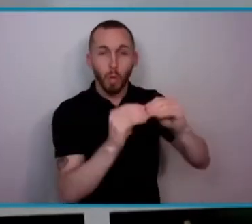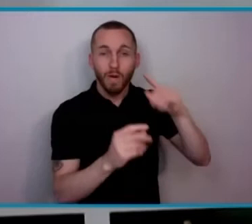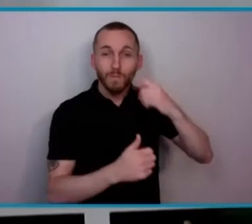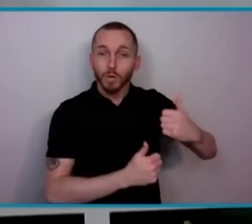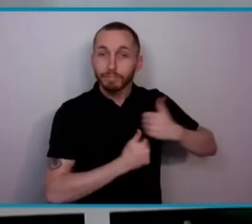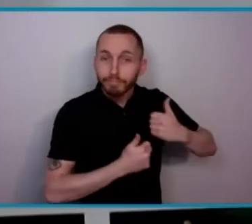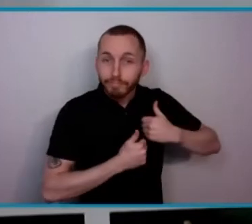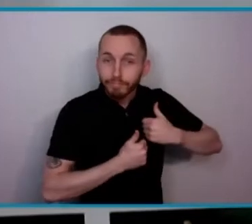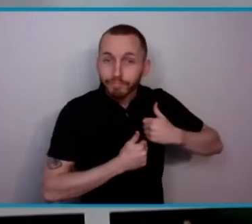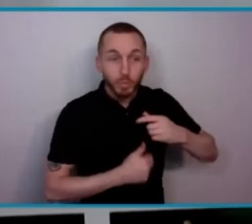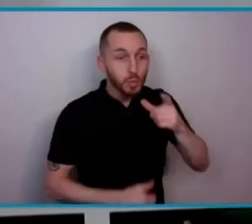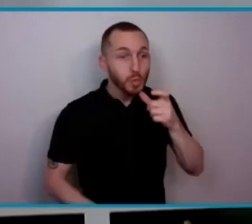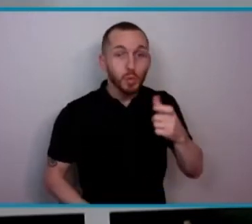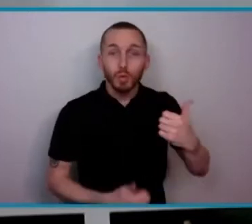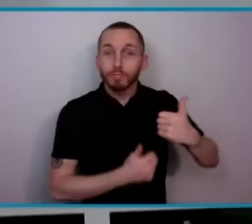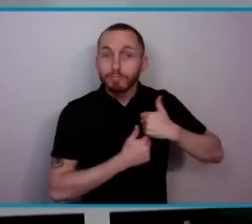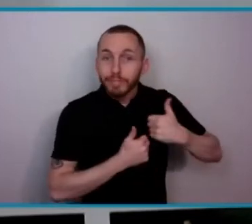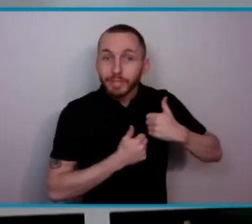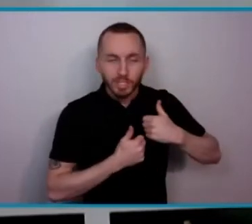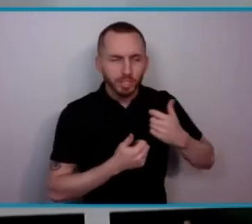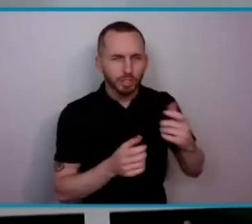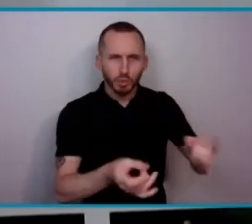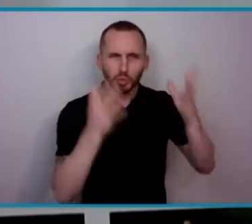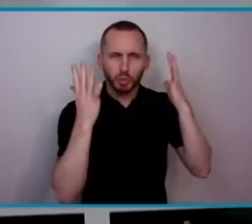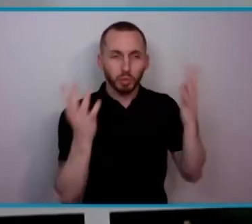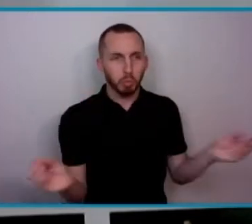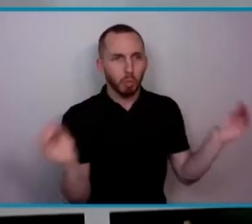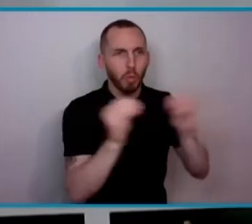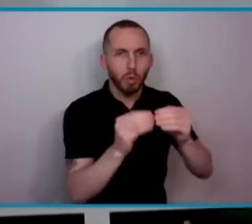have mild traumatic brain injury and post-traumatic stress for example.